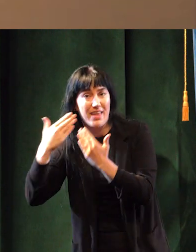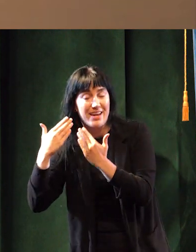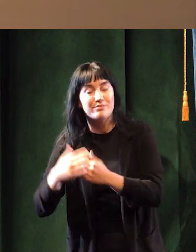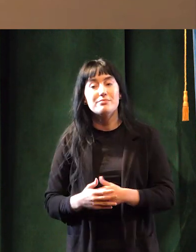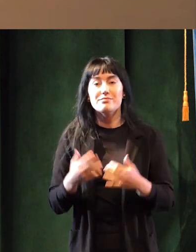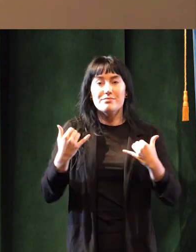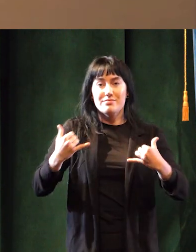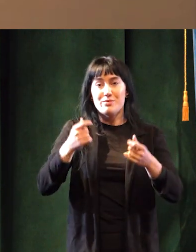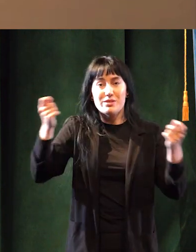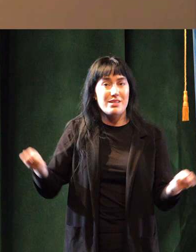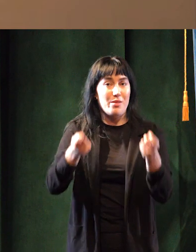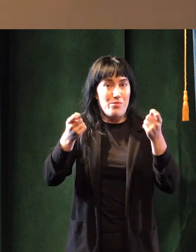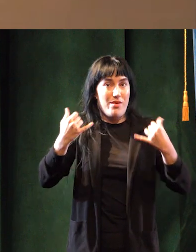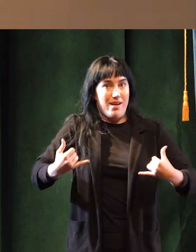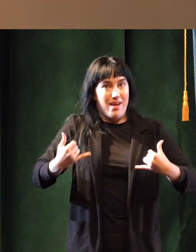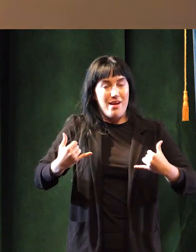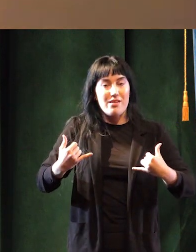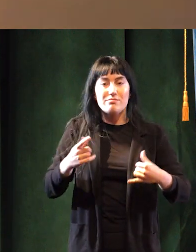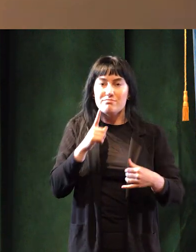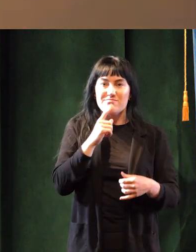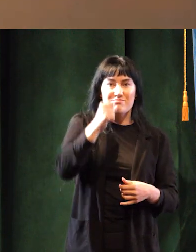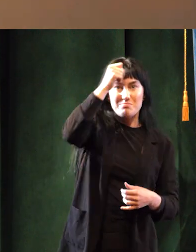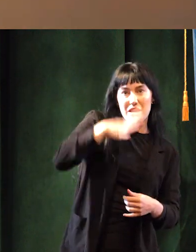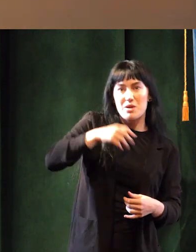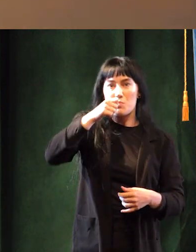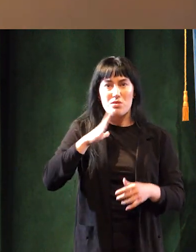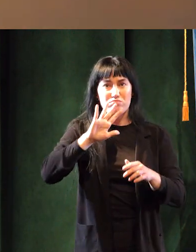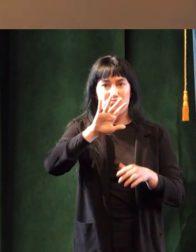today is we're celebrating right now there are men and women all across the